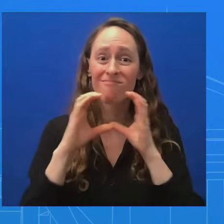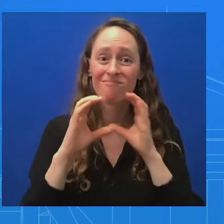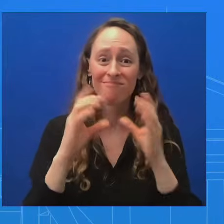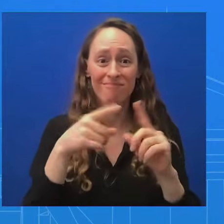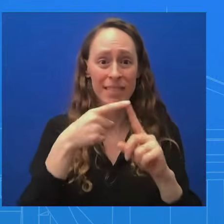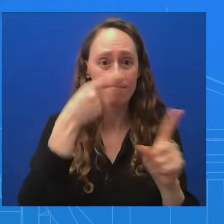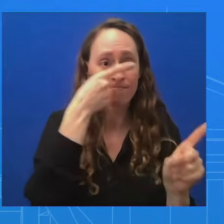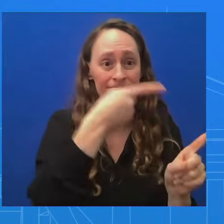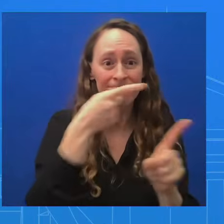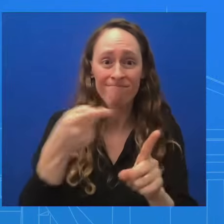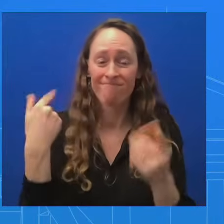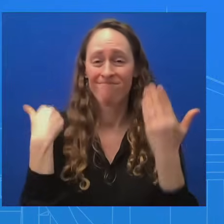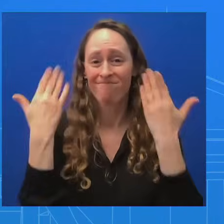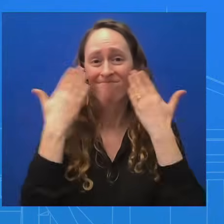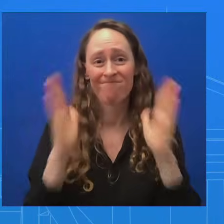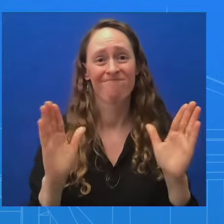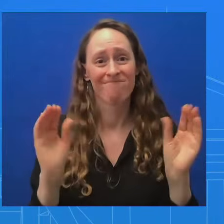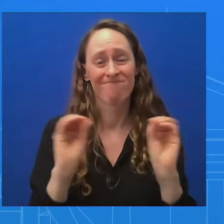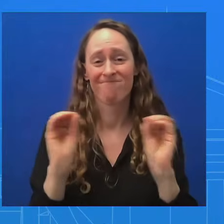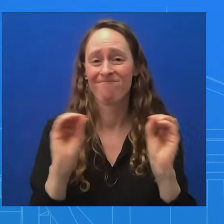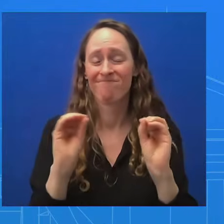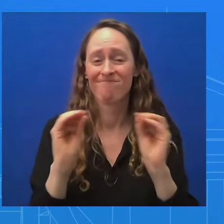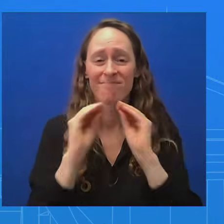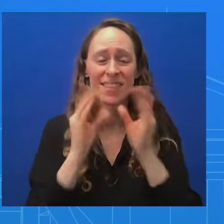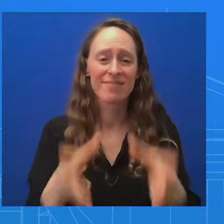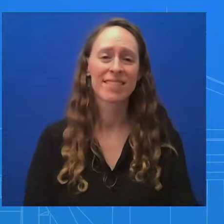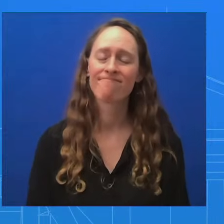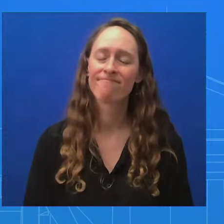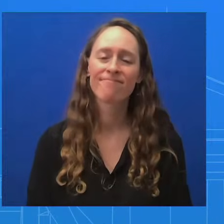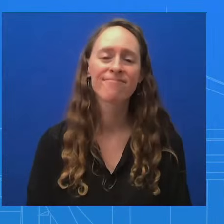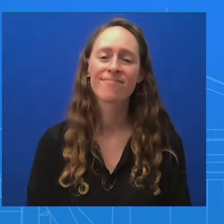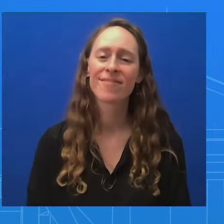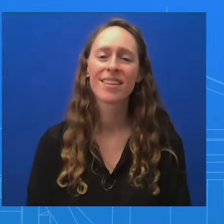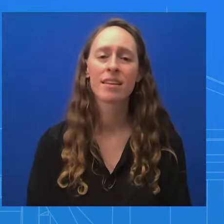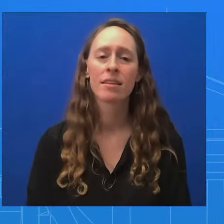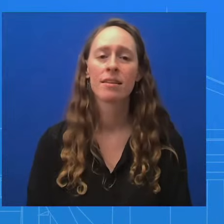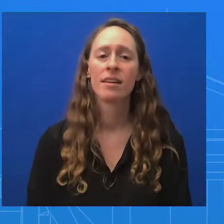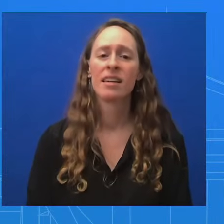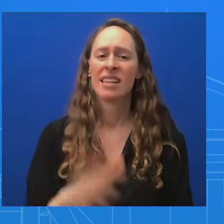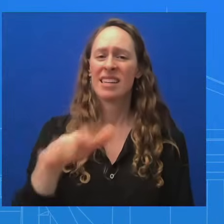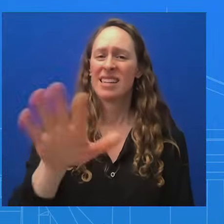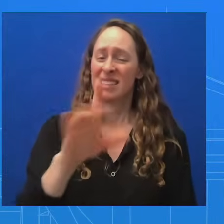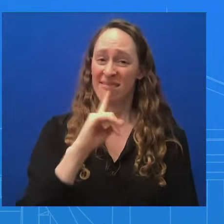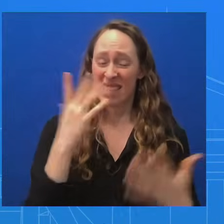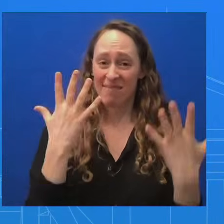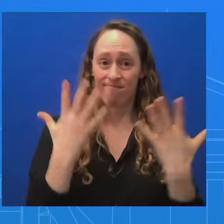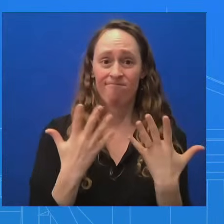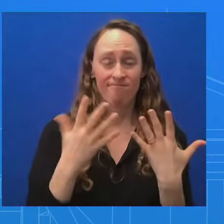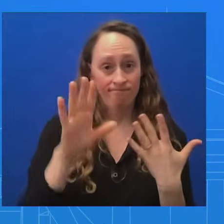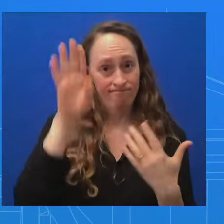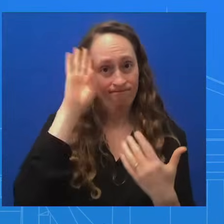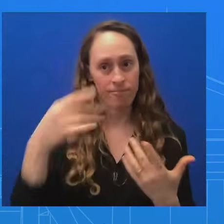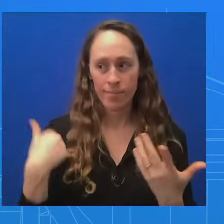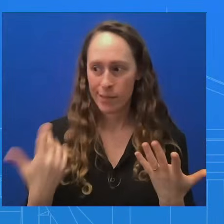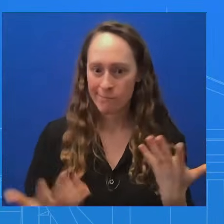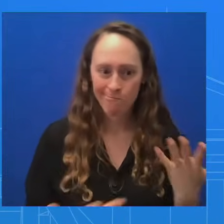Regrettably, we just don't have a lot of tactile information about where they are or what specific condition they're being held.